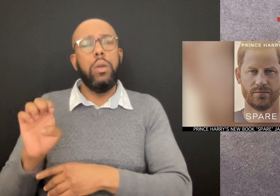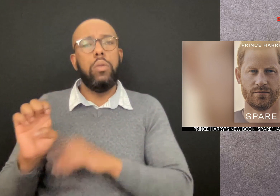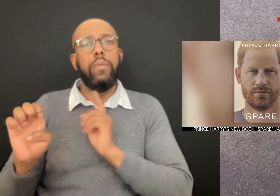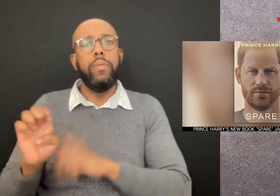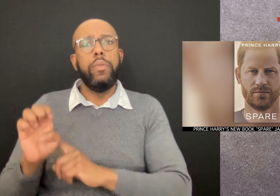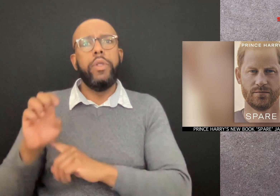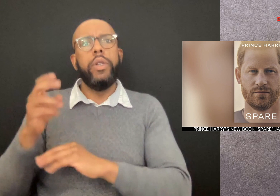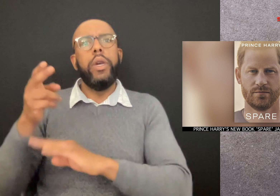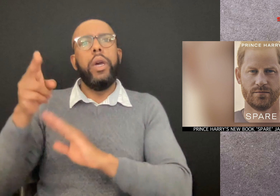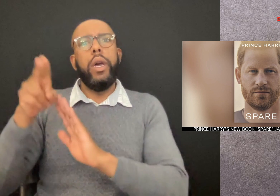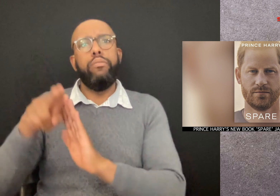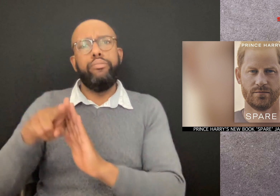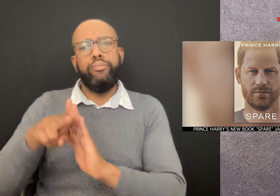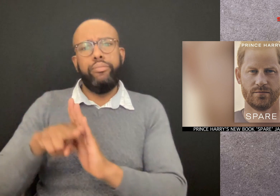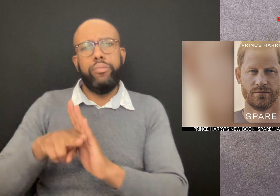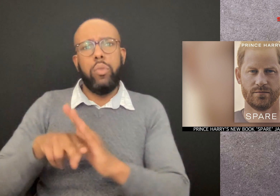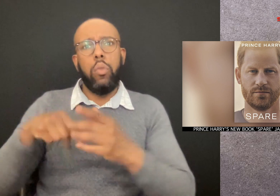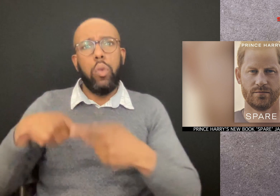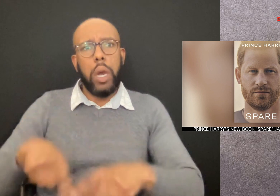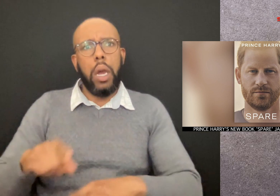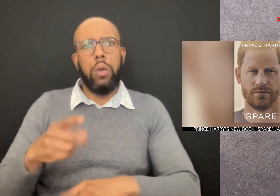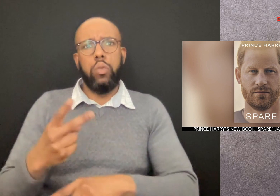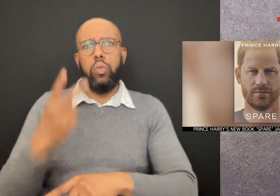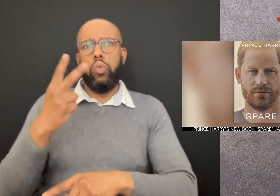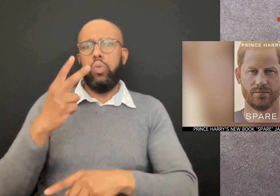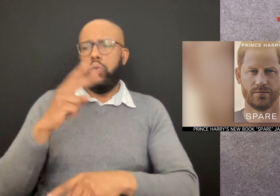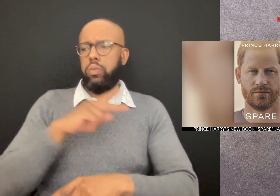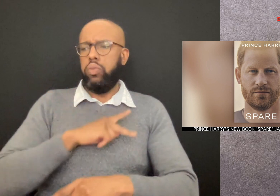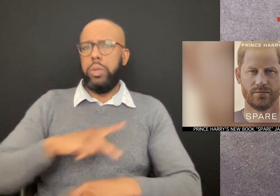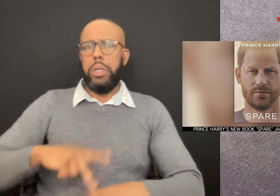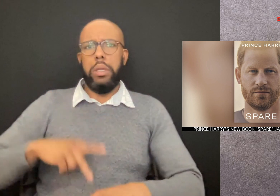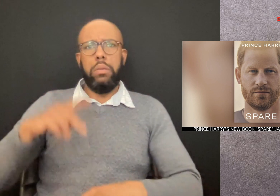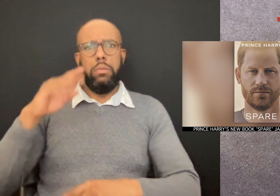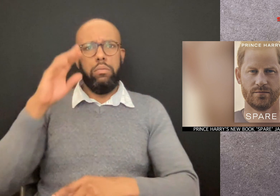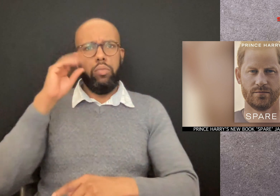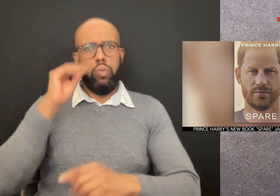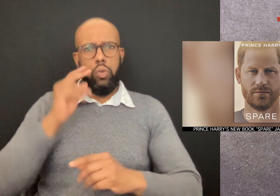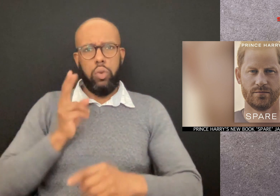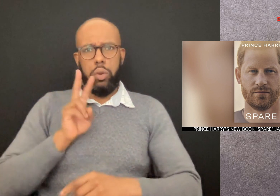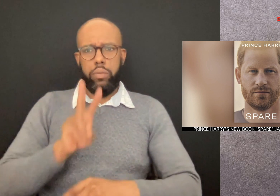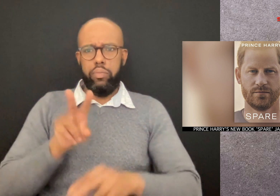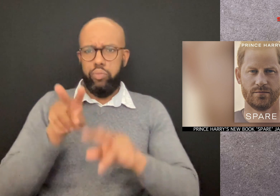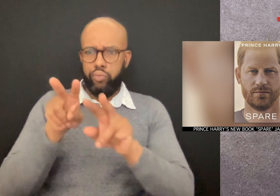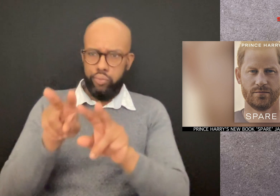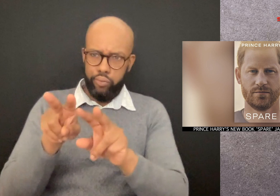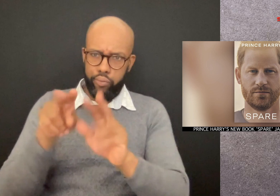as Diana Princess of Wales was laid to rest billions of people wondered what the